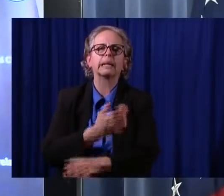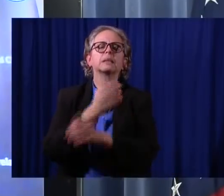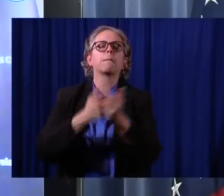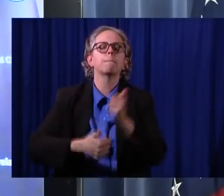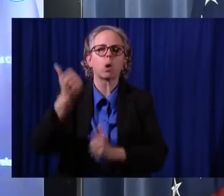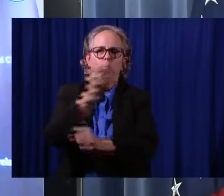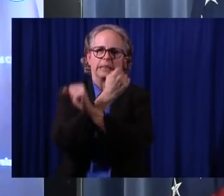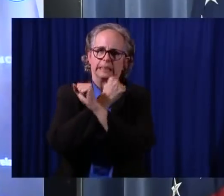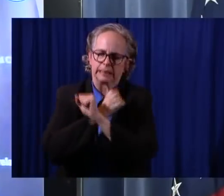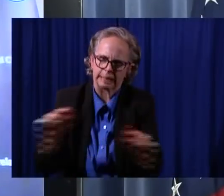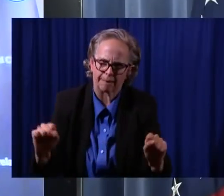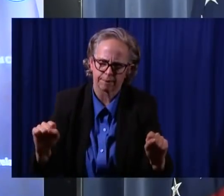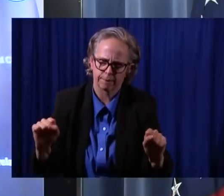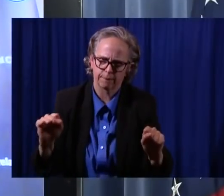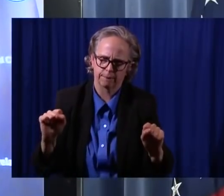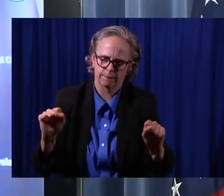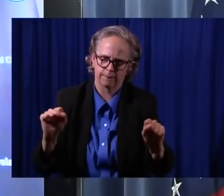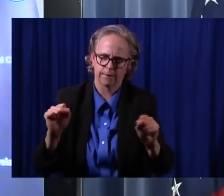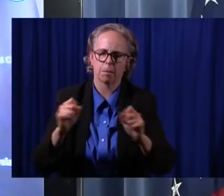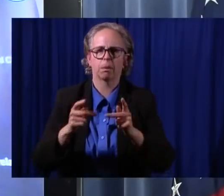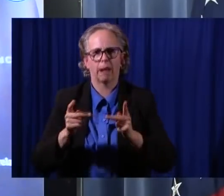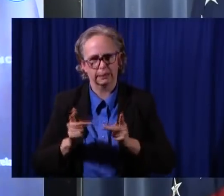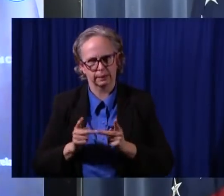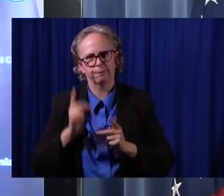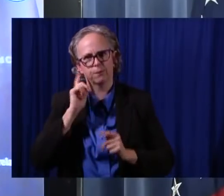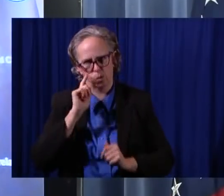LEARNED DURING THE QUESTION IS THAT MORE THAN 60% OF THEM ARE FEARFUL OF COMING TO THE